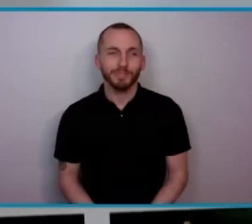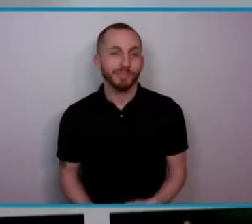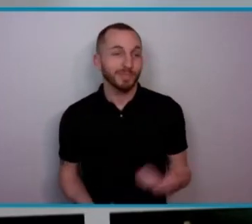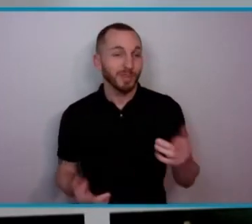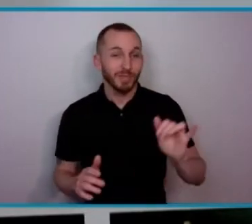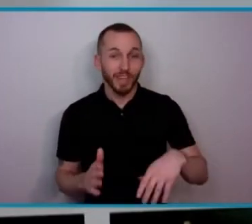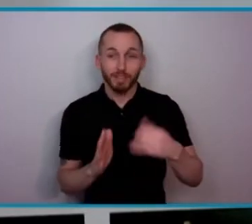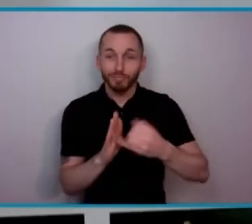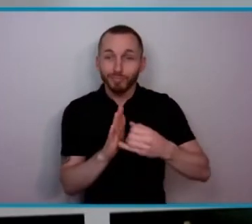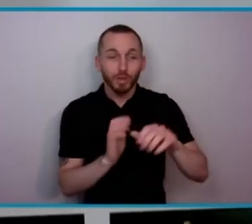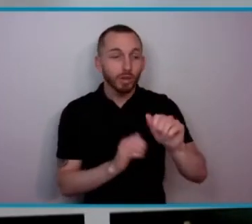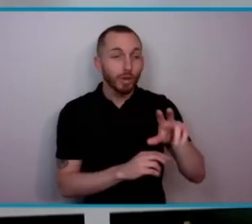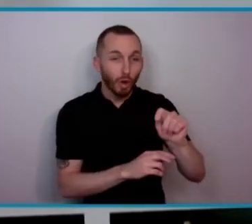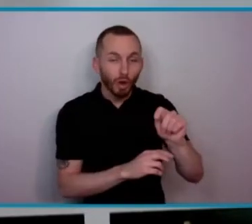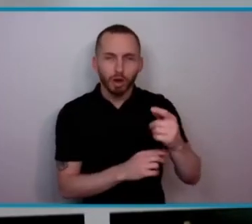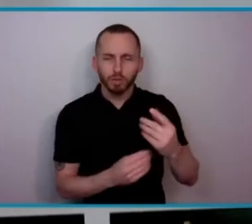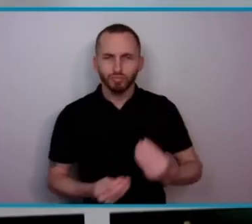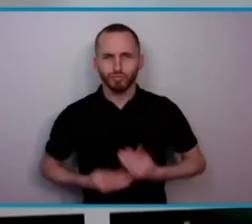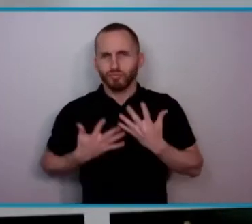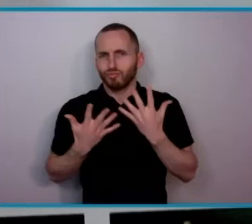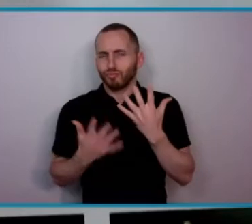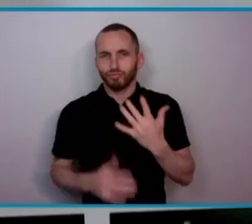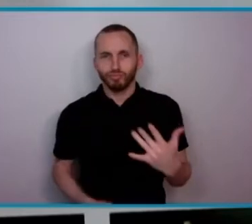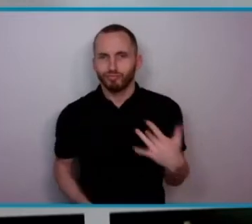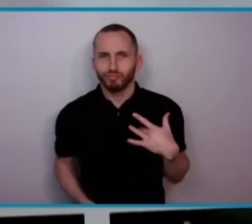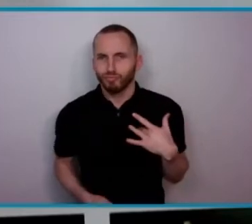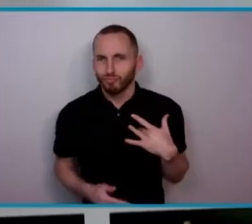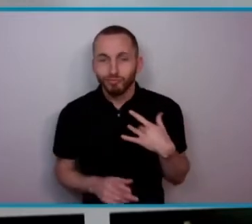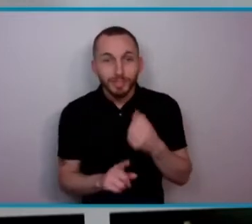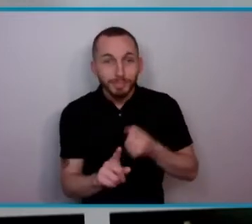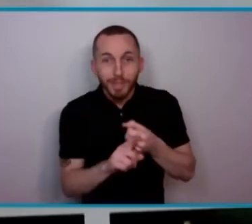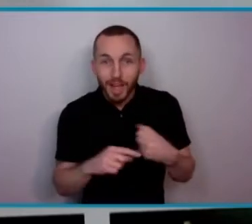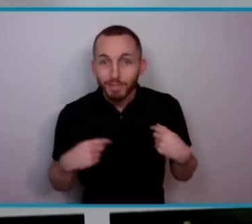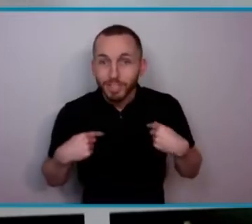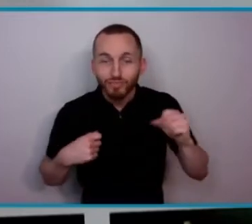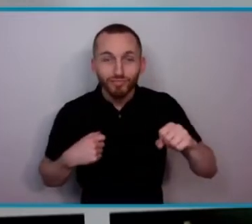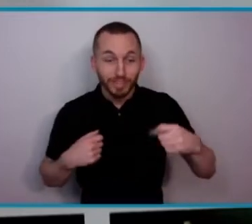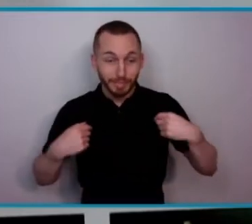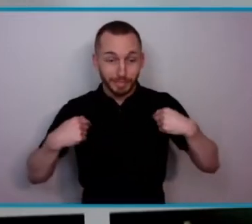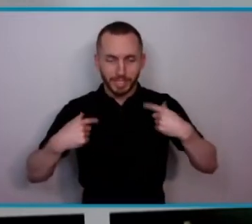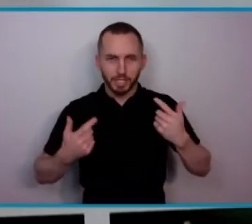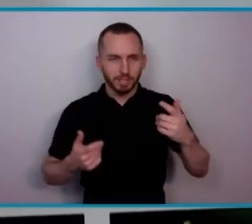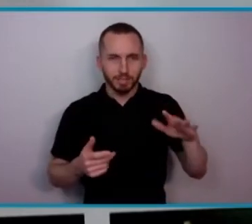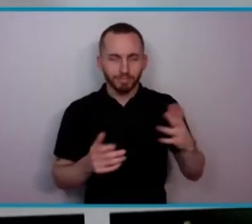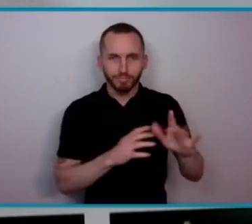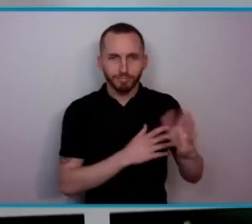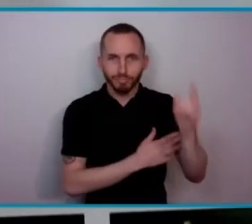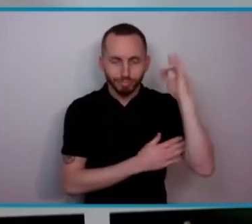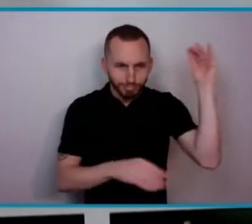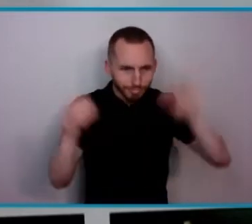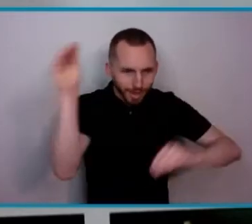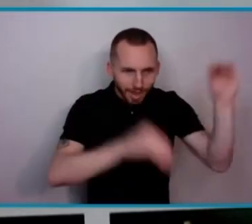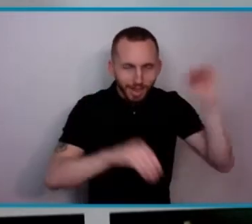uproot my life, pack it up in two suitcases, travel across the ocean on the airplane, make